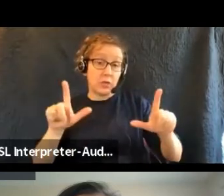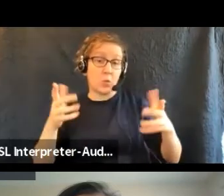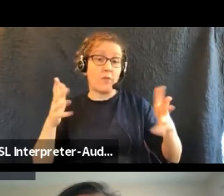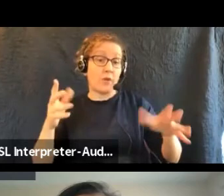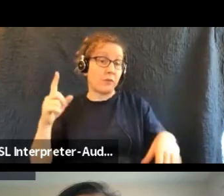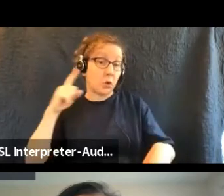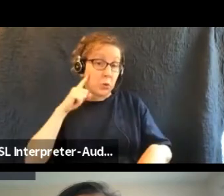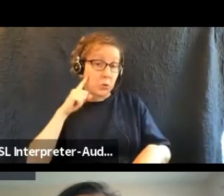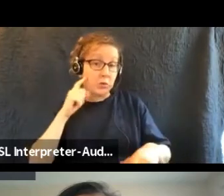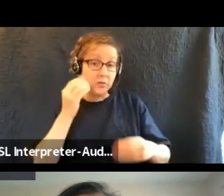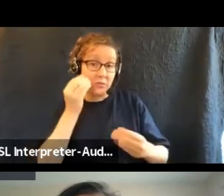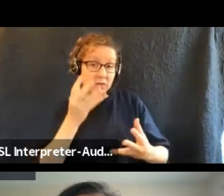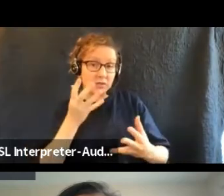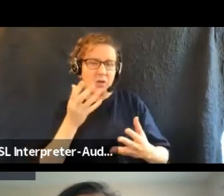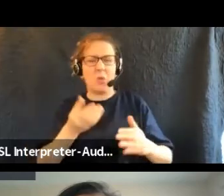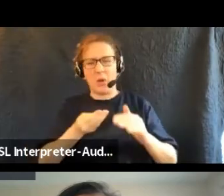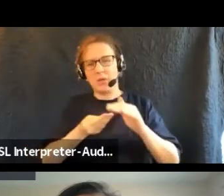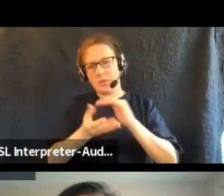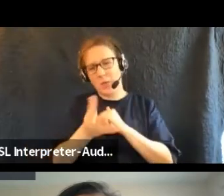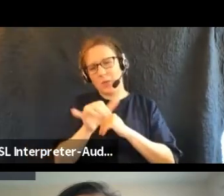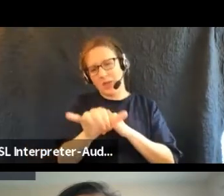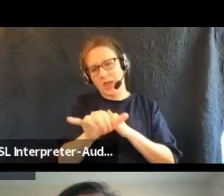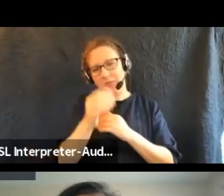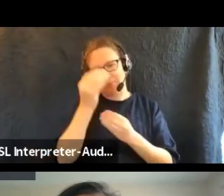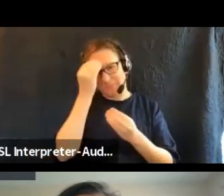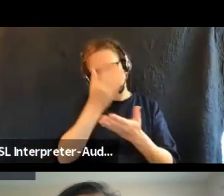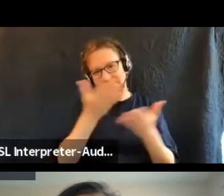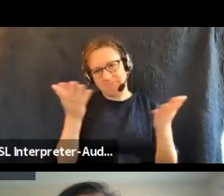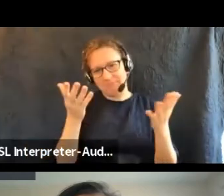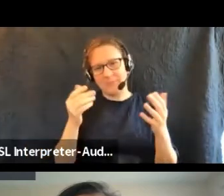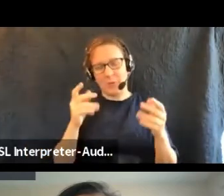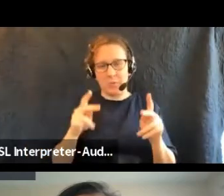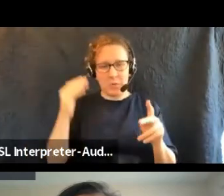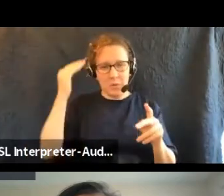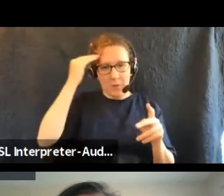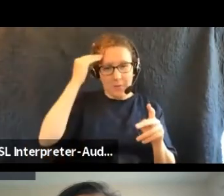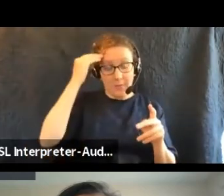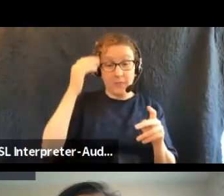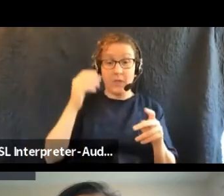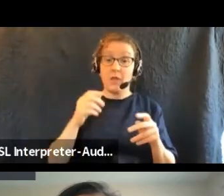The other thing to consider is that there are quite a variety of video platforms.